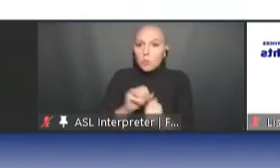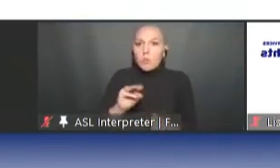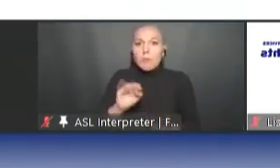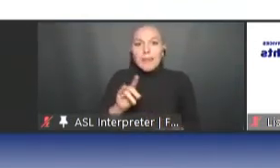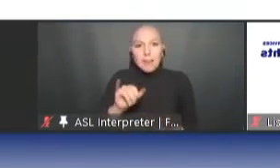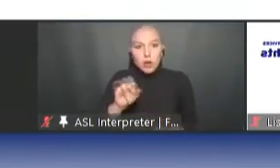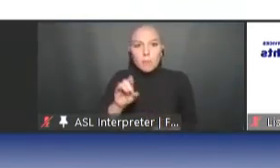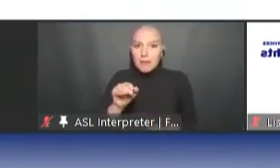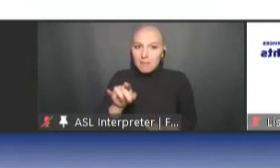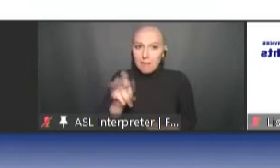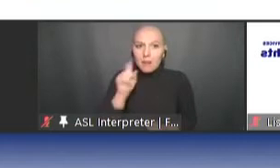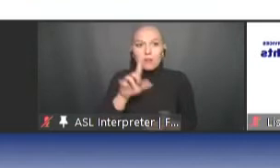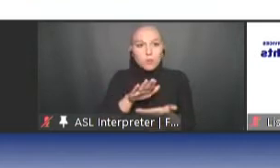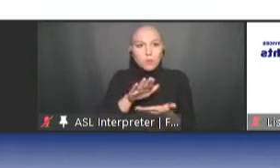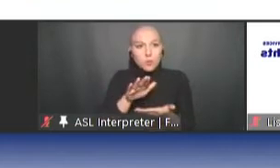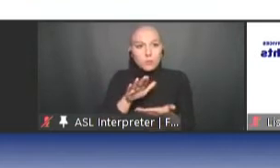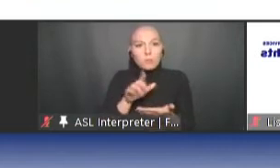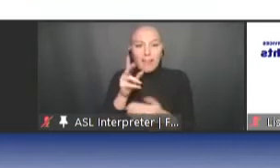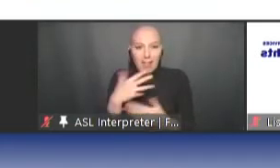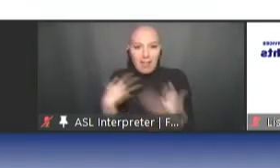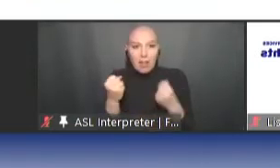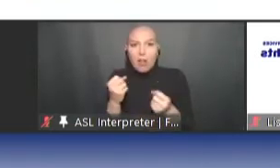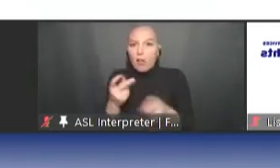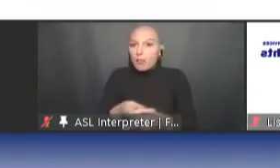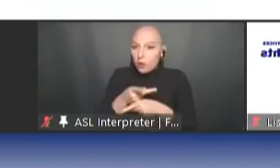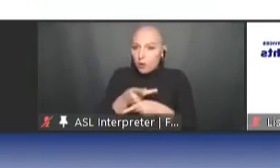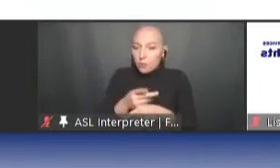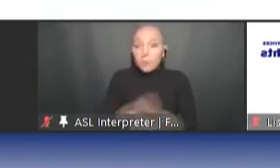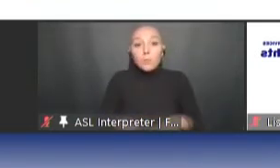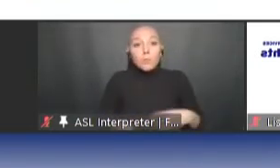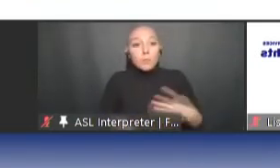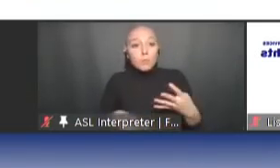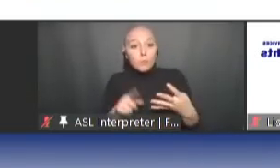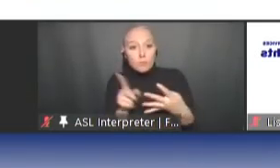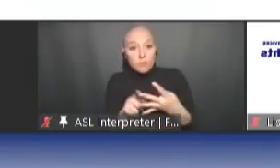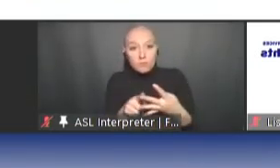category is schools and childcare; educator staff vaccinations are essential to protect unvaccinated